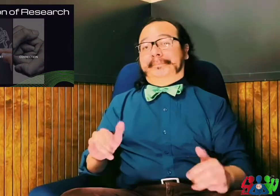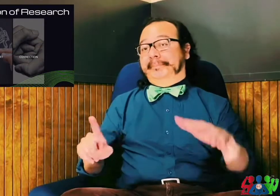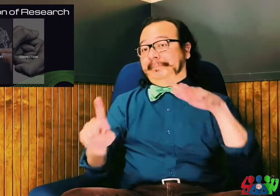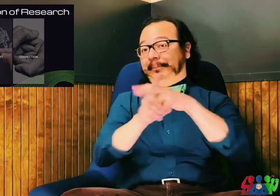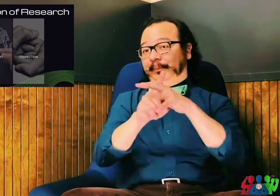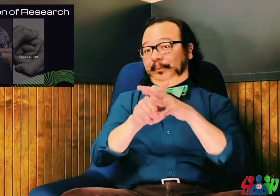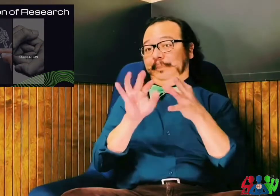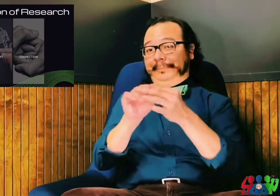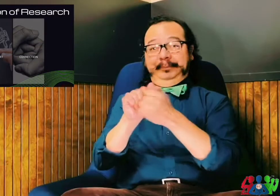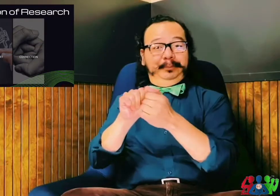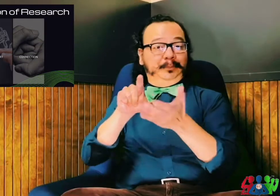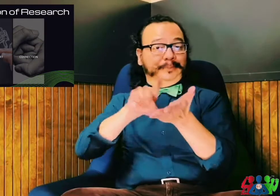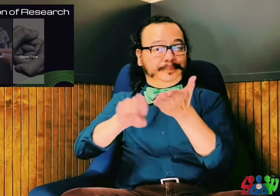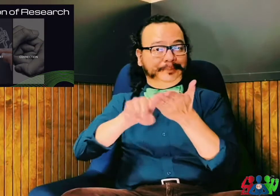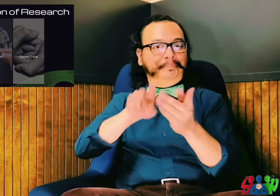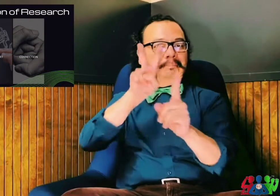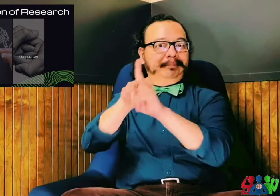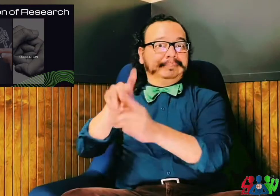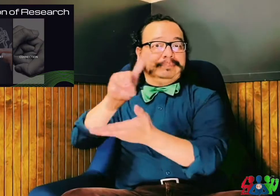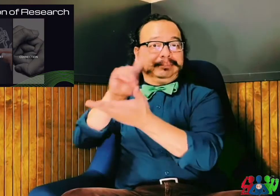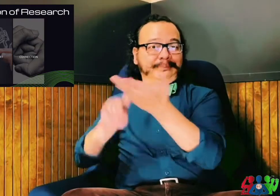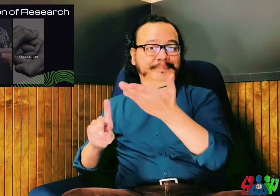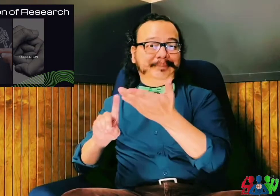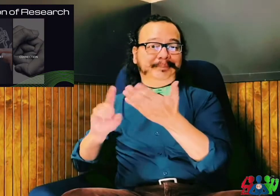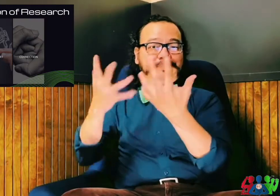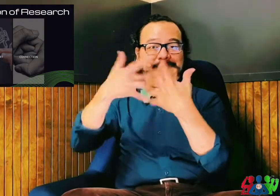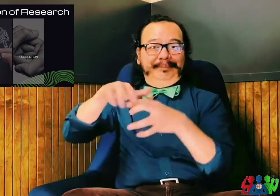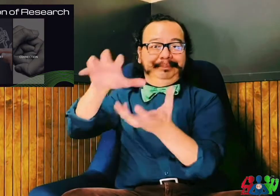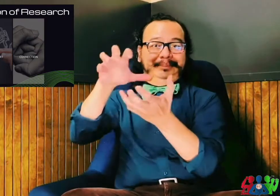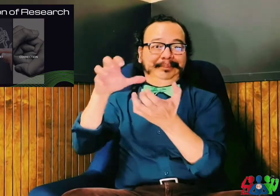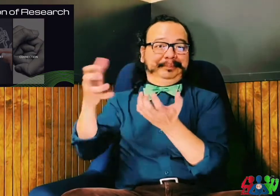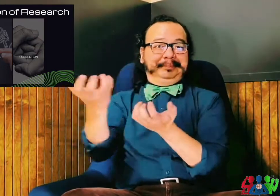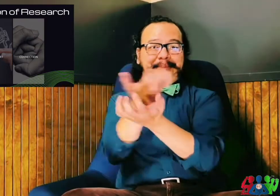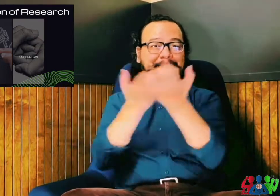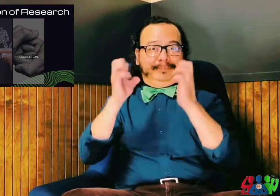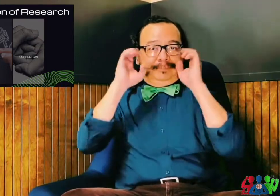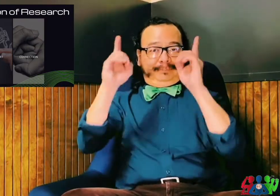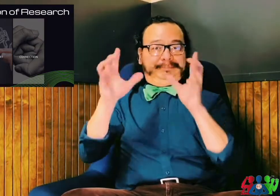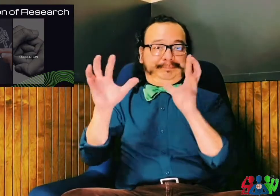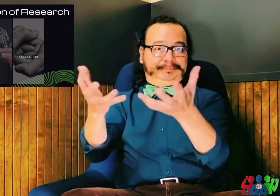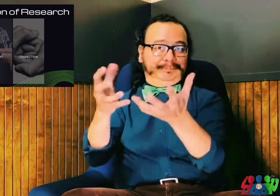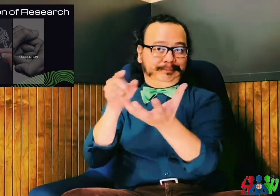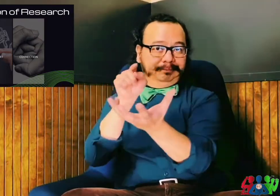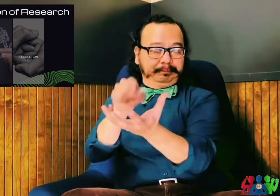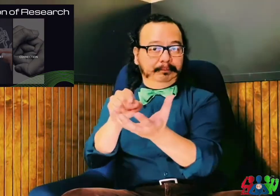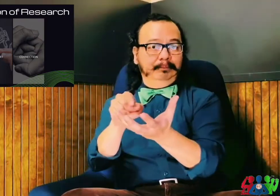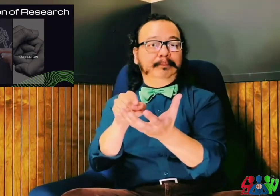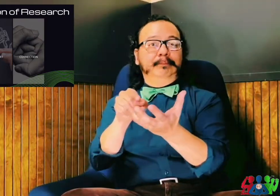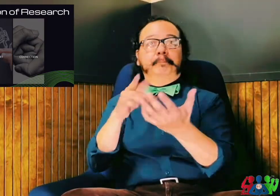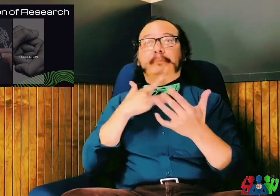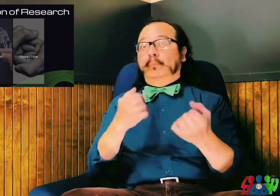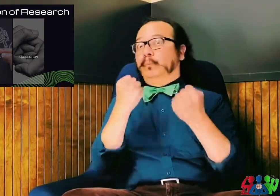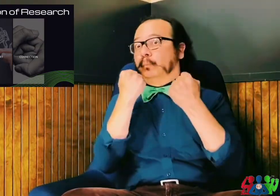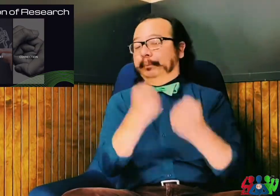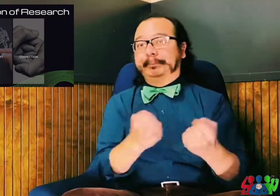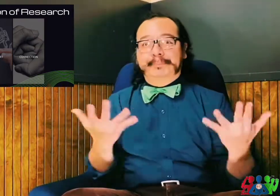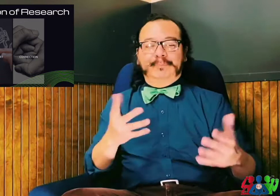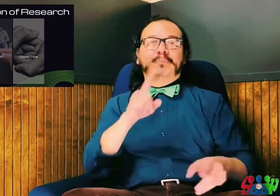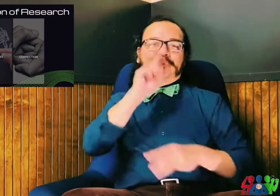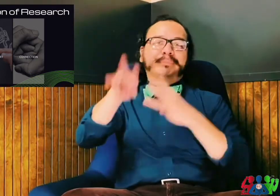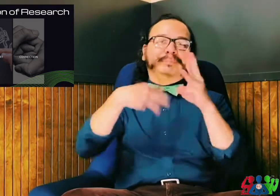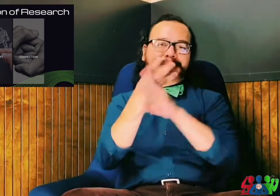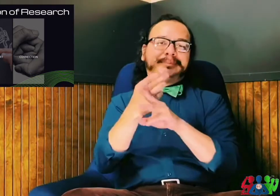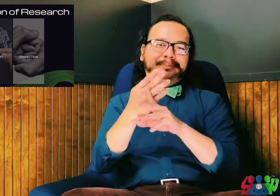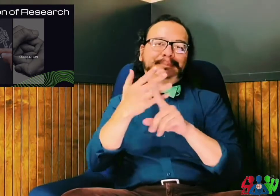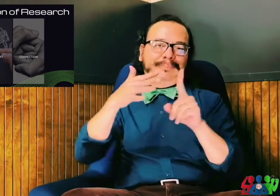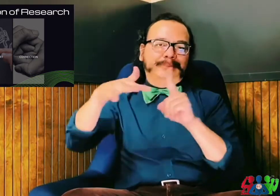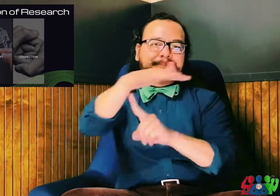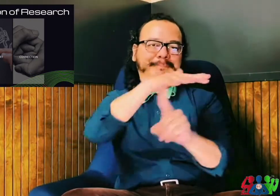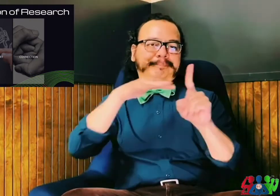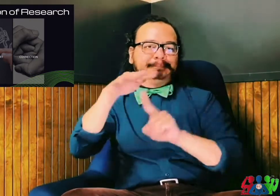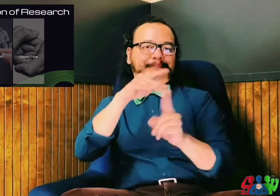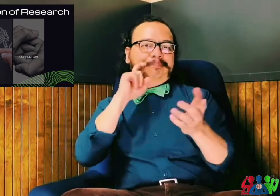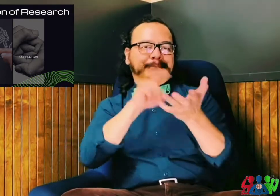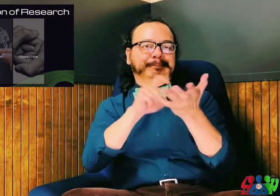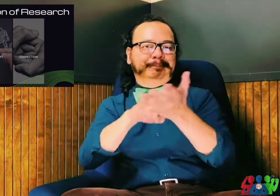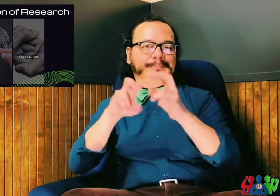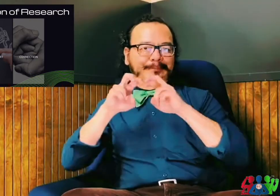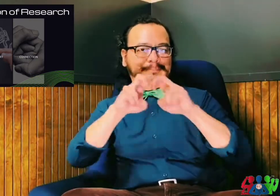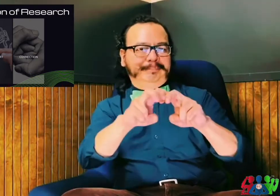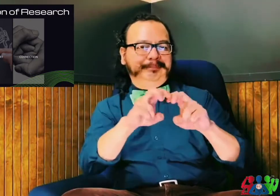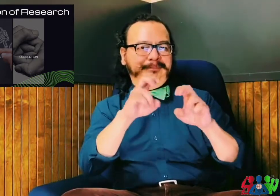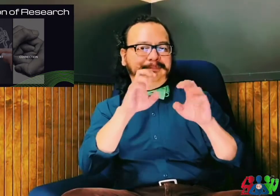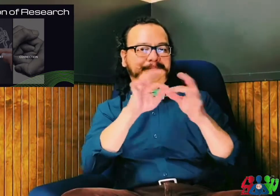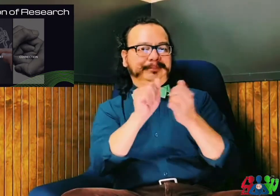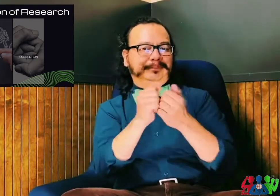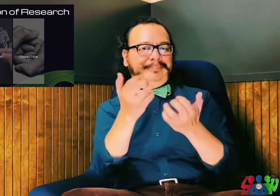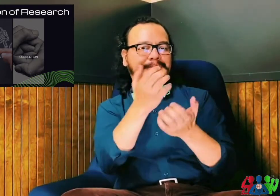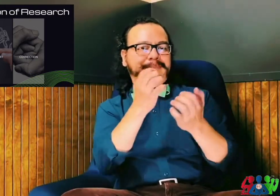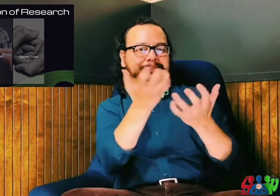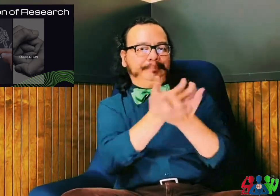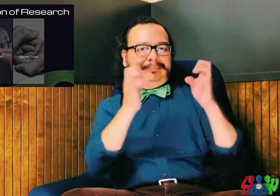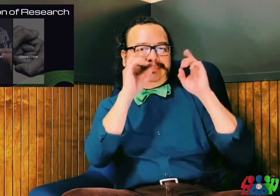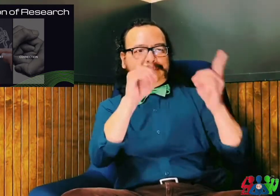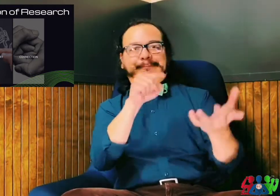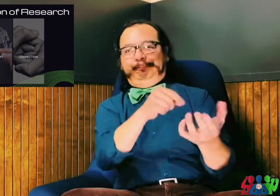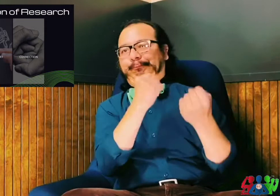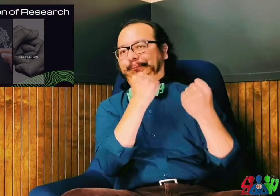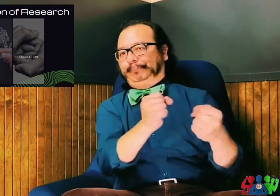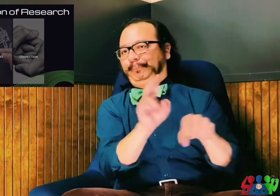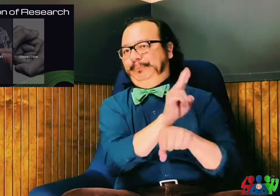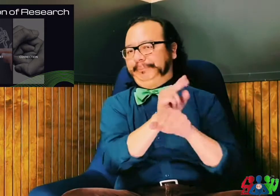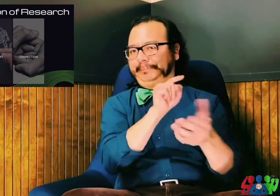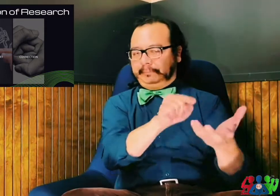The findings from research have implications for the design of integrated STEM education initiatives is the use of real-world situations or problems.